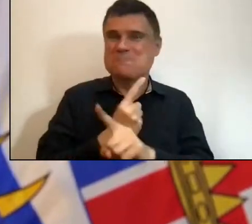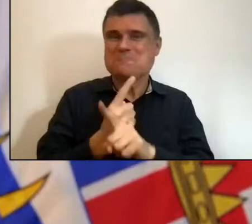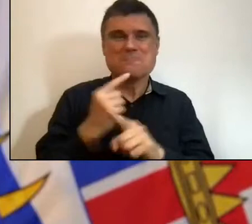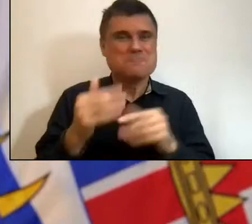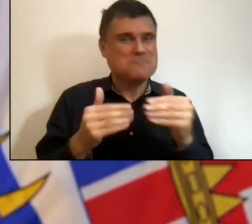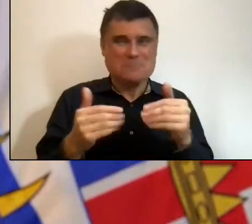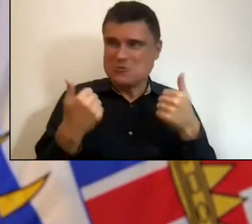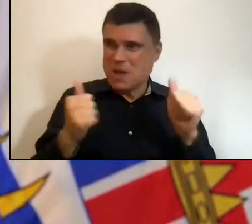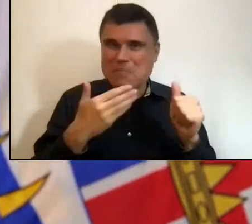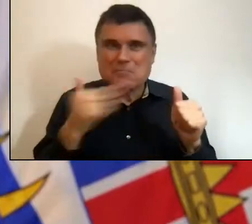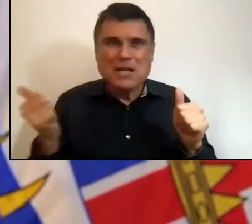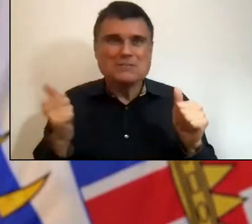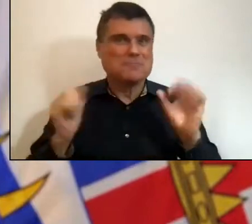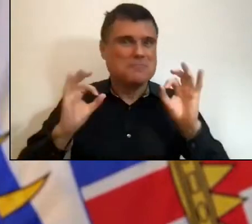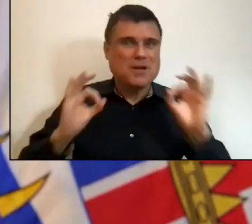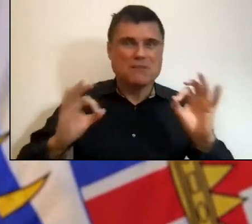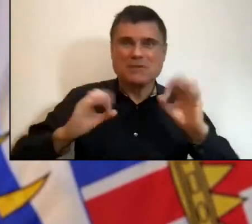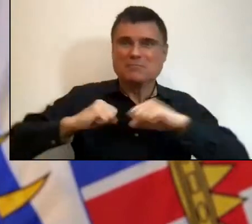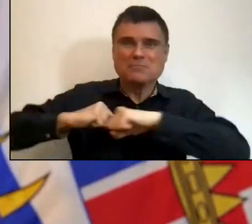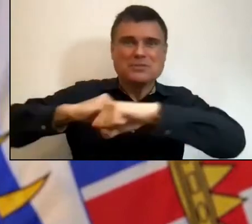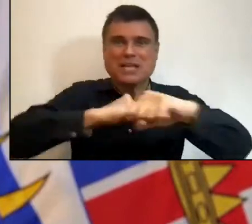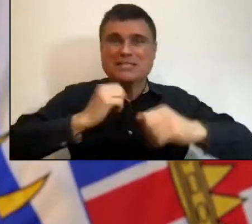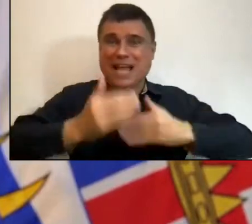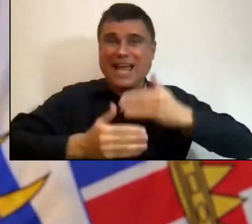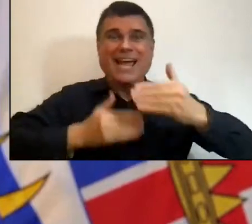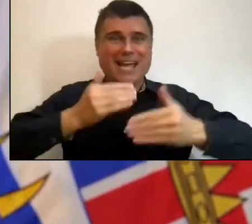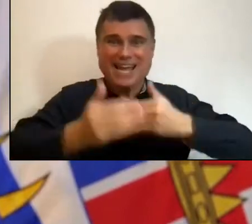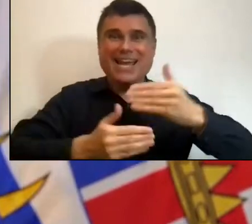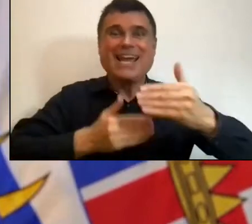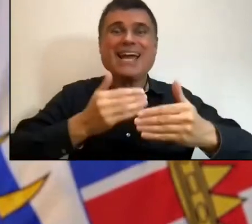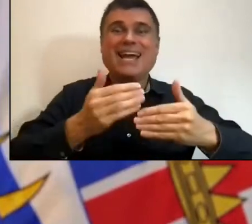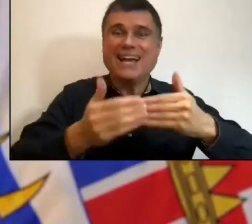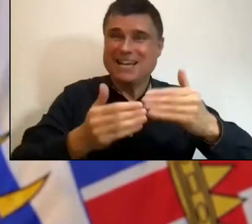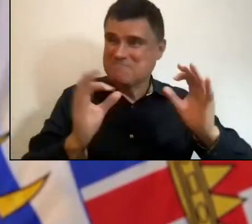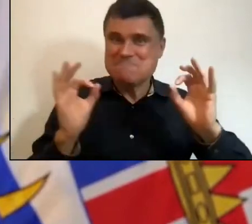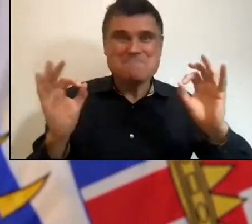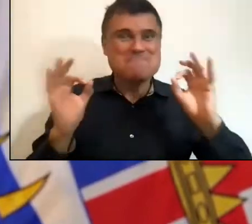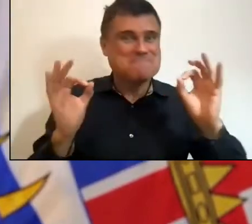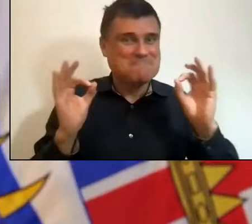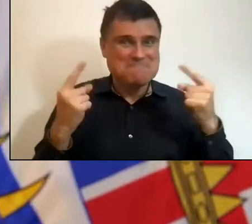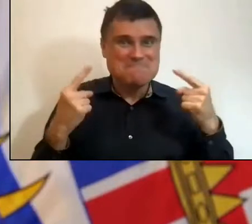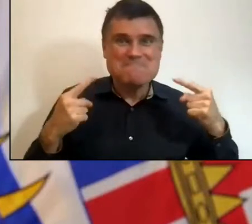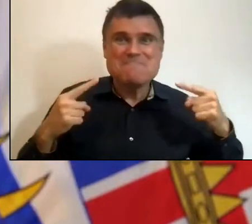and communities here is going to make a difference. But it's -- hope is not a